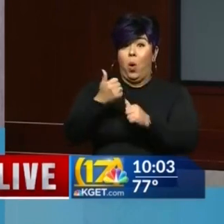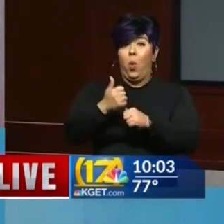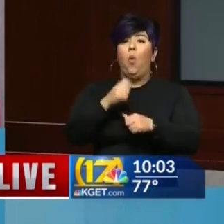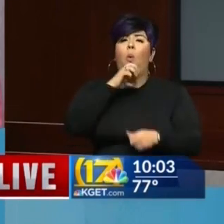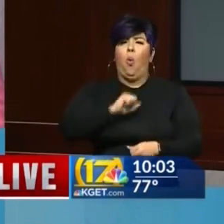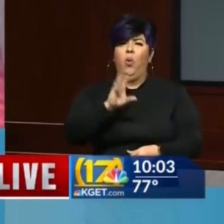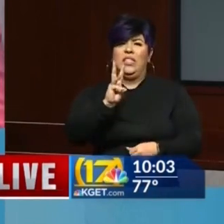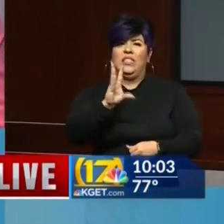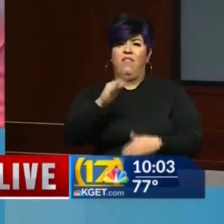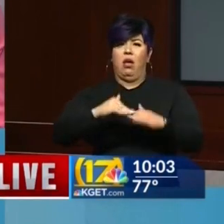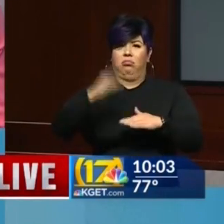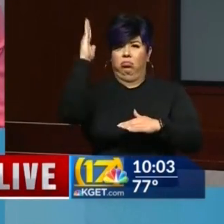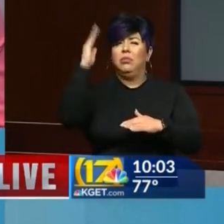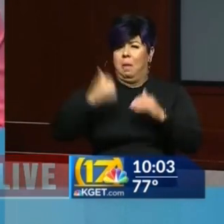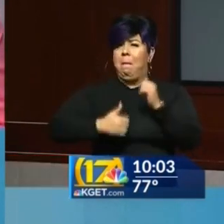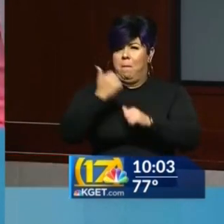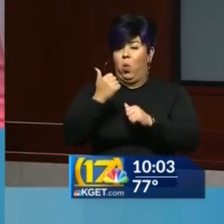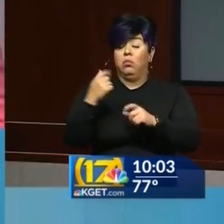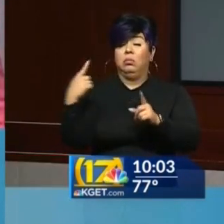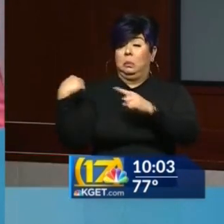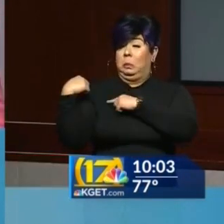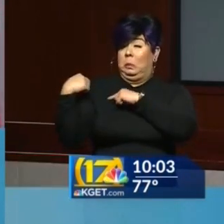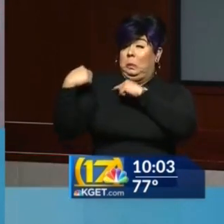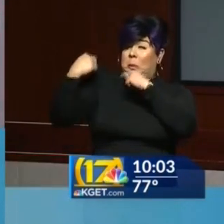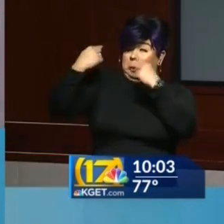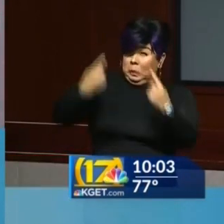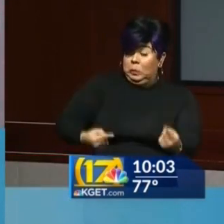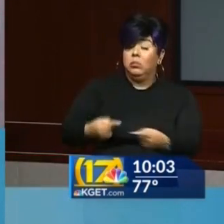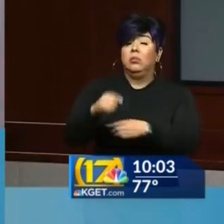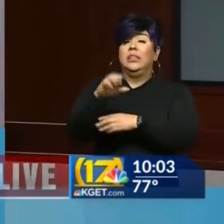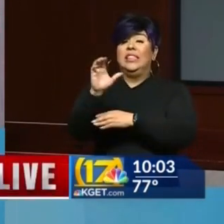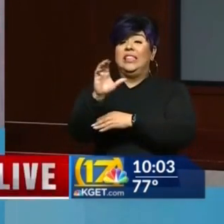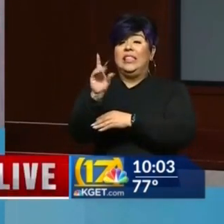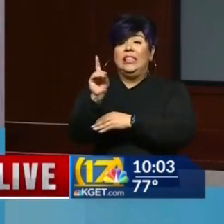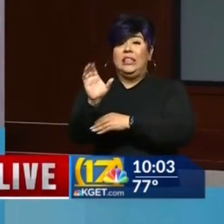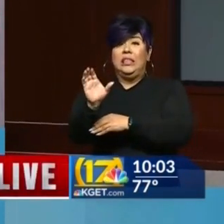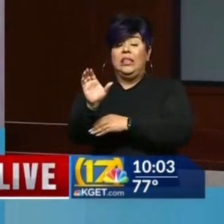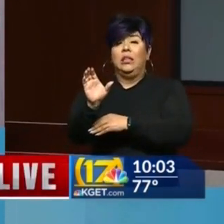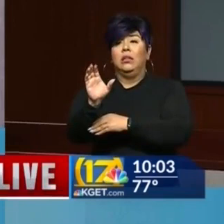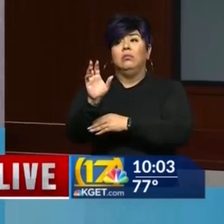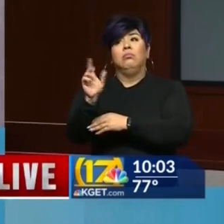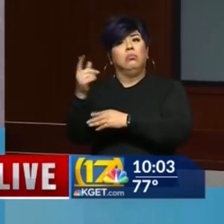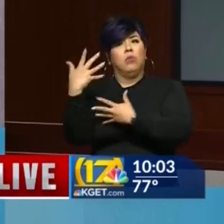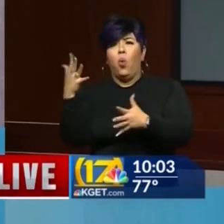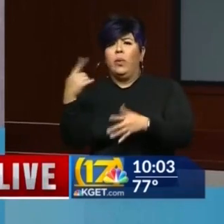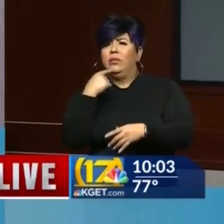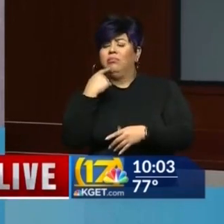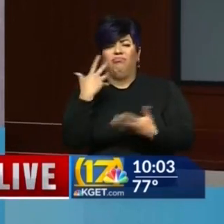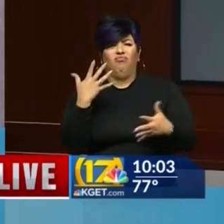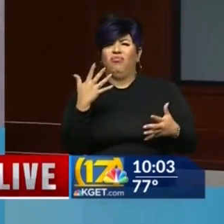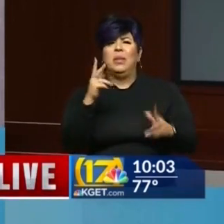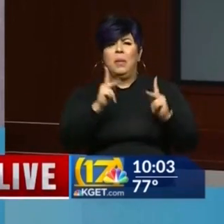COVID RELATED DEATHS OR 67 PERCENT WERE IN INDIVIDUALS WHO WERE 65 OR OLDER. OF SINCE THE BEGINNING OF THE